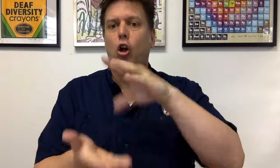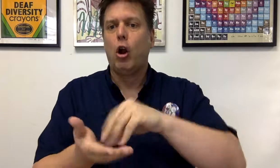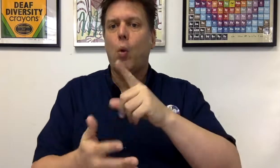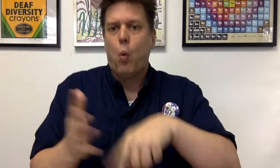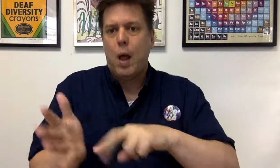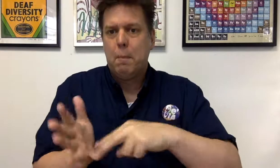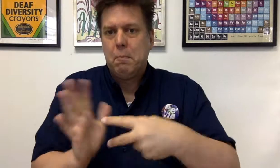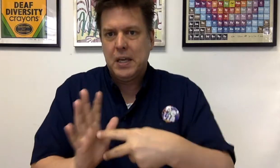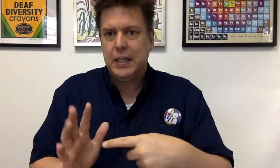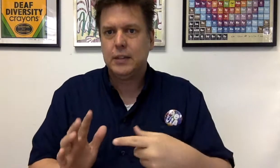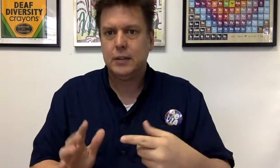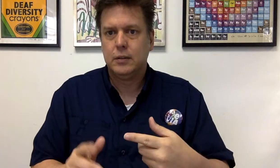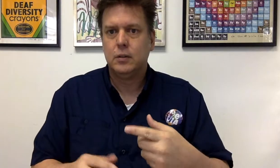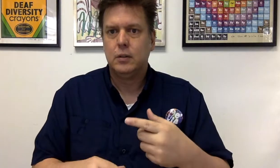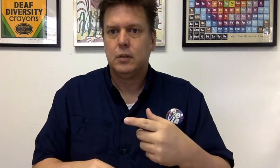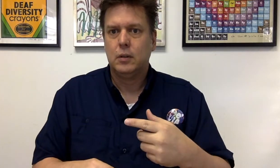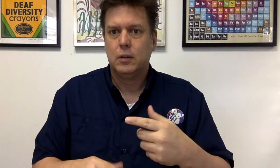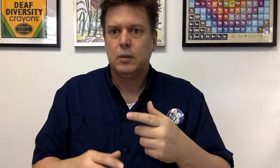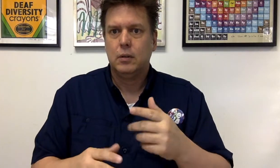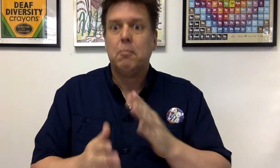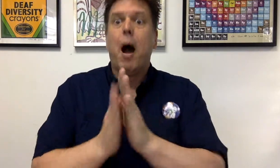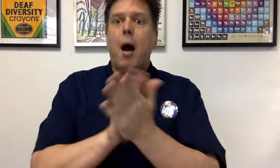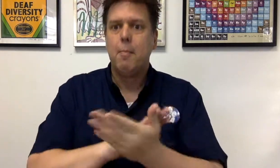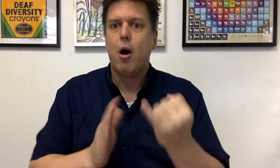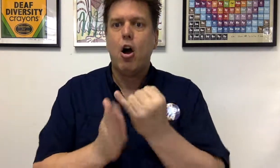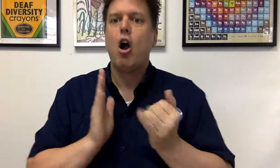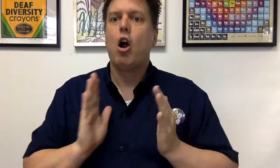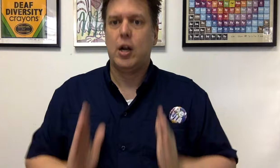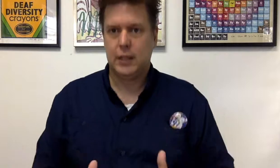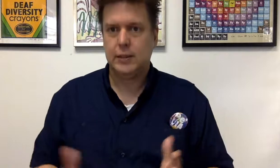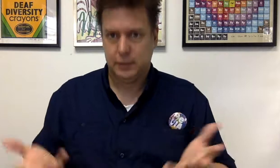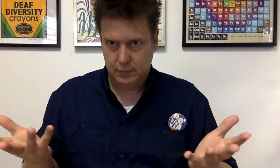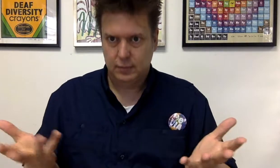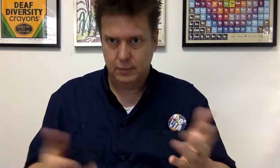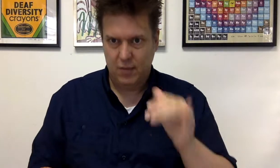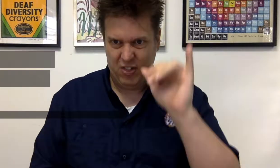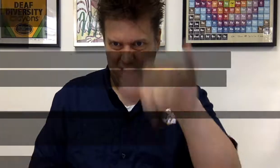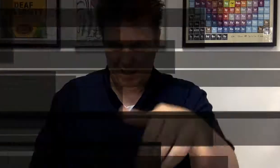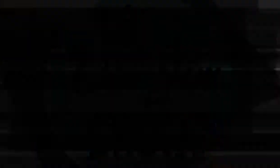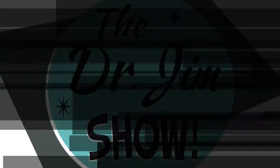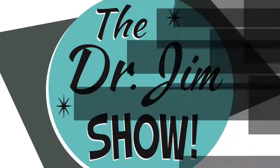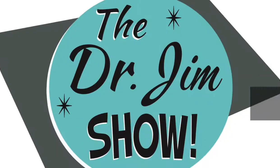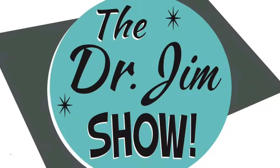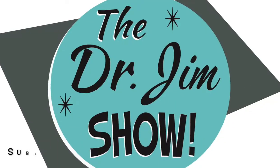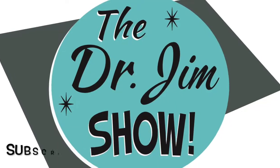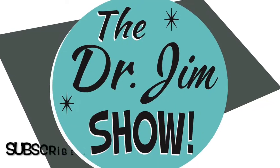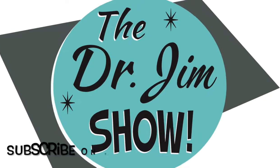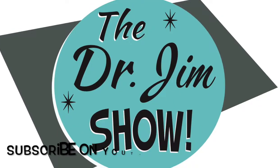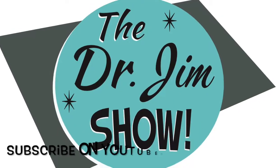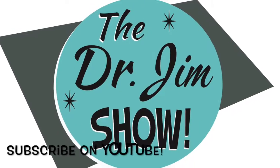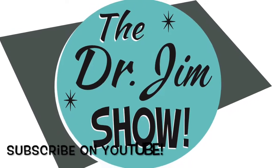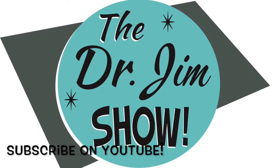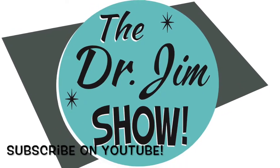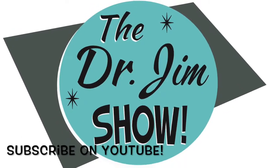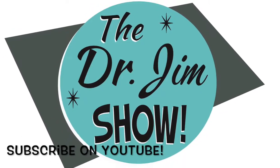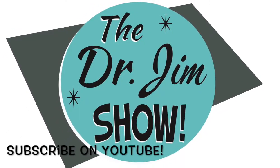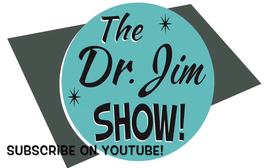you'll learn what it means to become an artist!